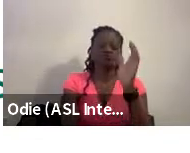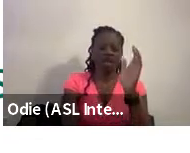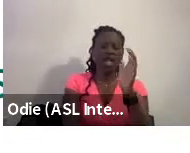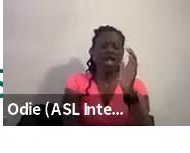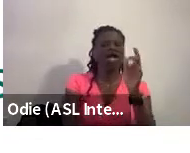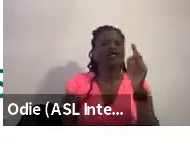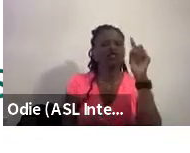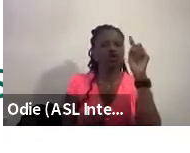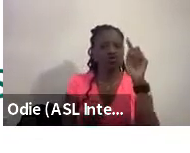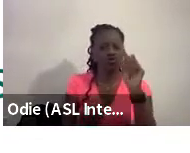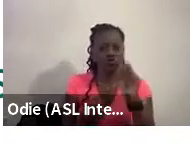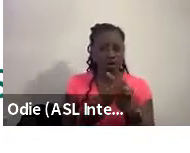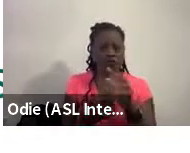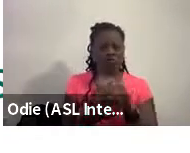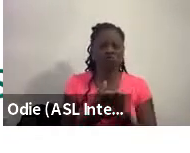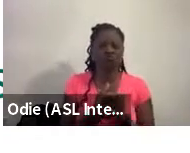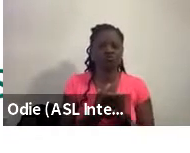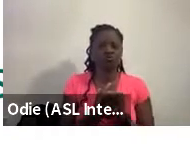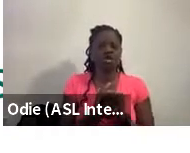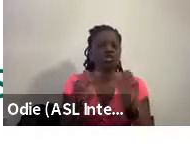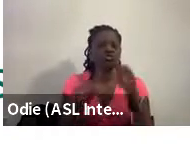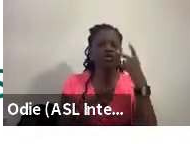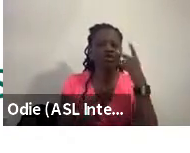And you can see the orange line here